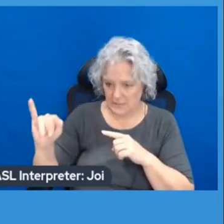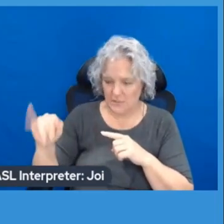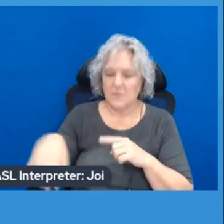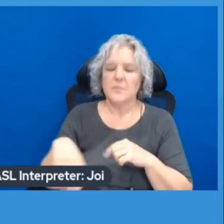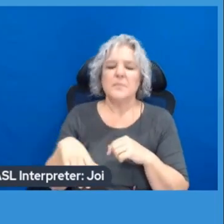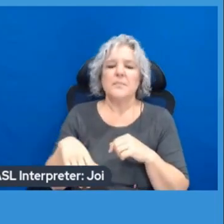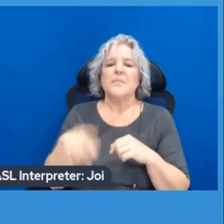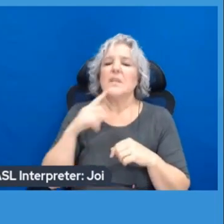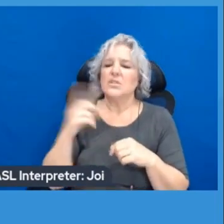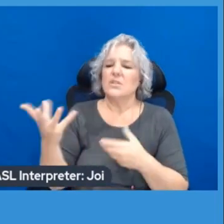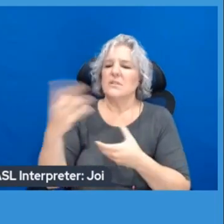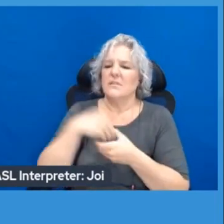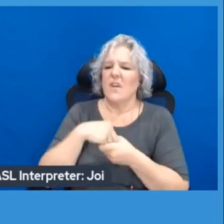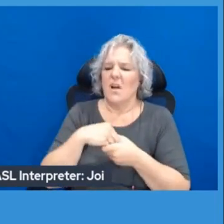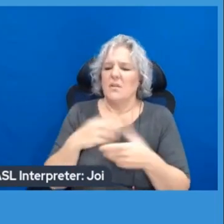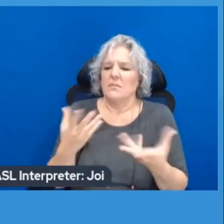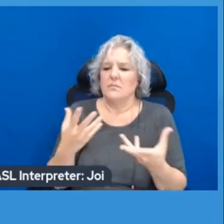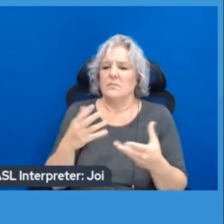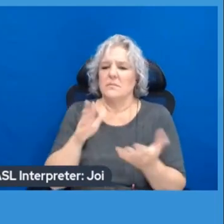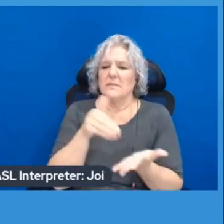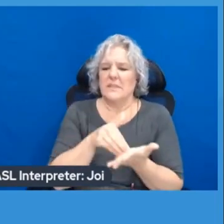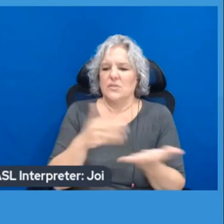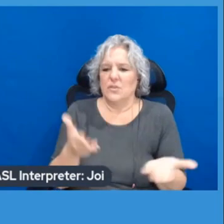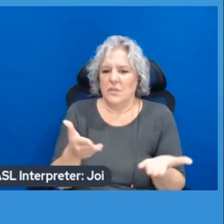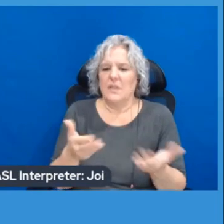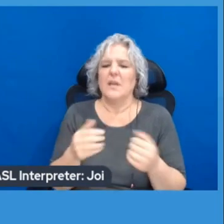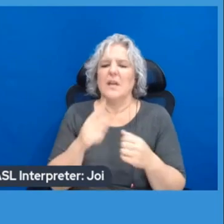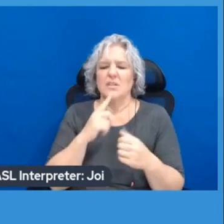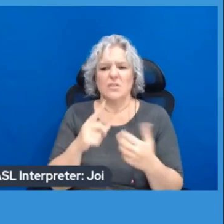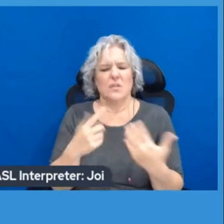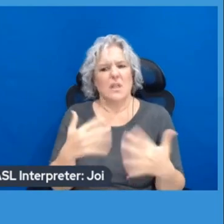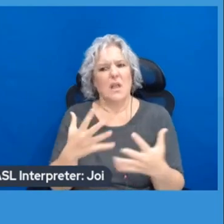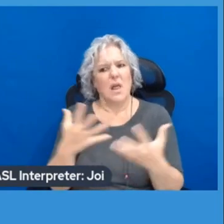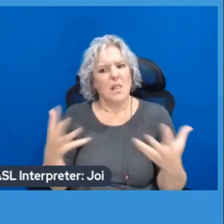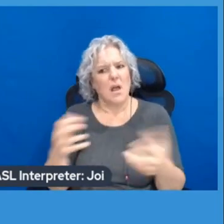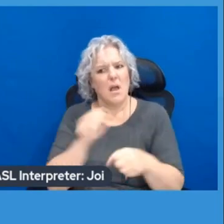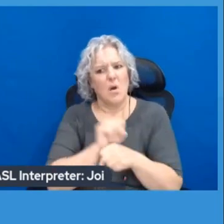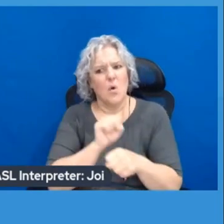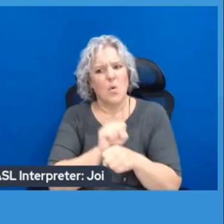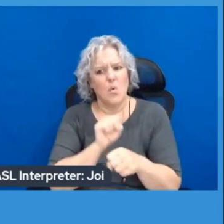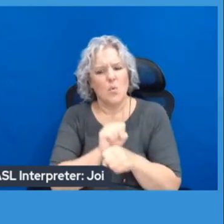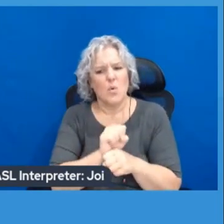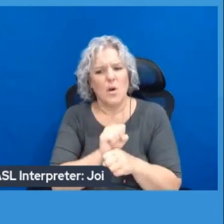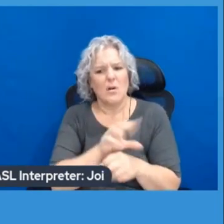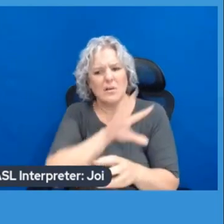where she's a state contact and leads a great deal of our work around inclusion.